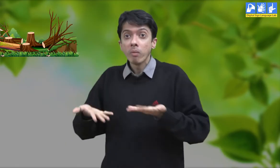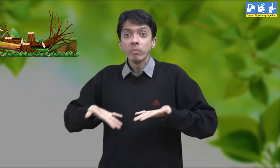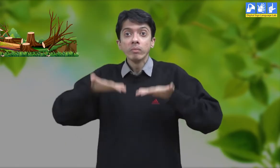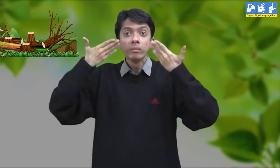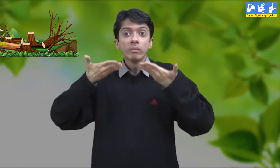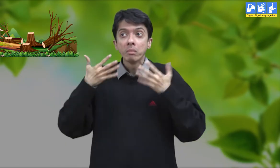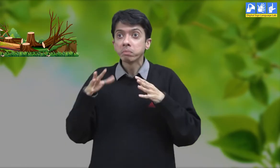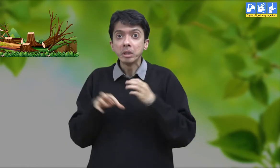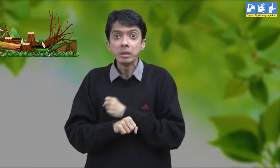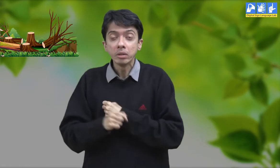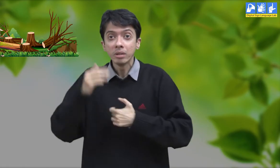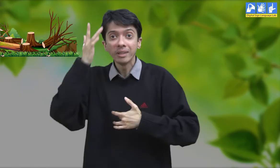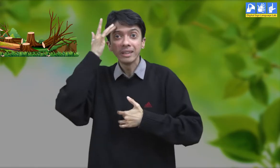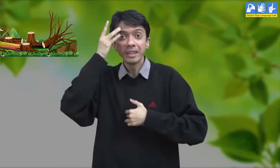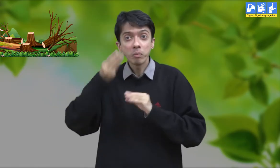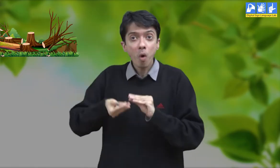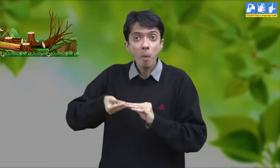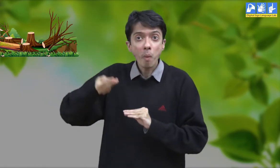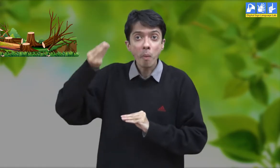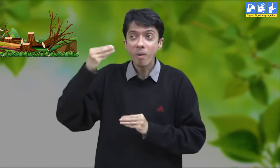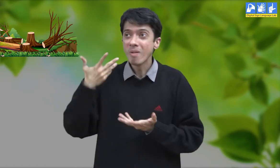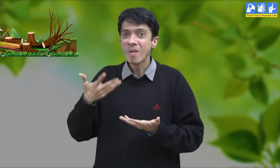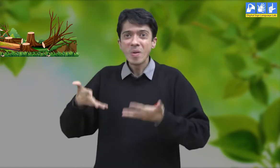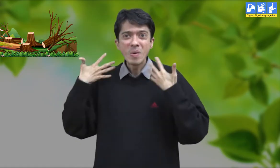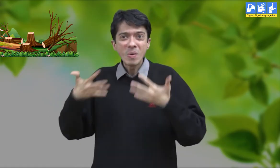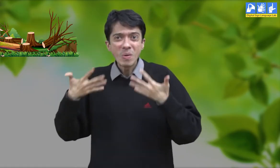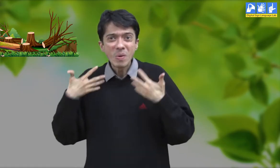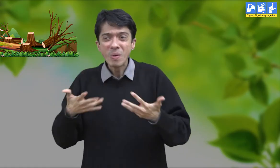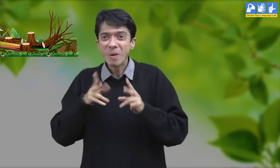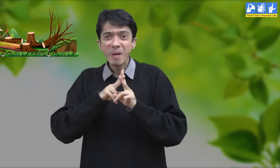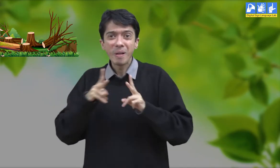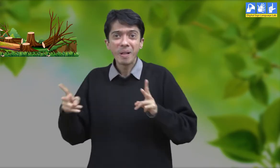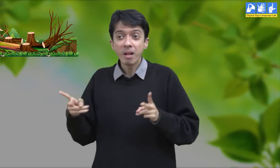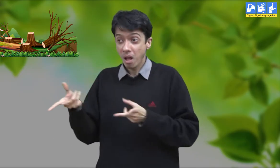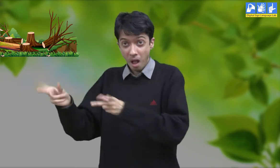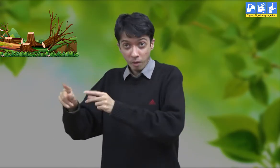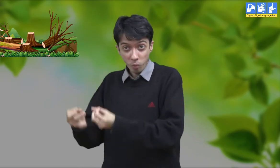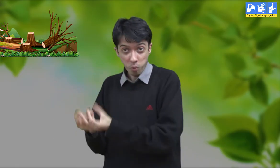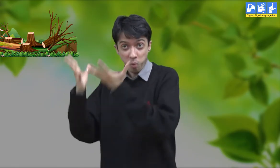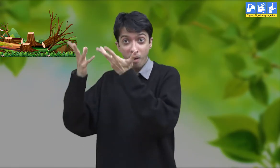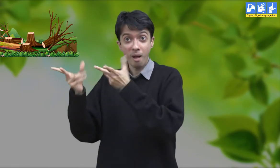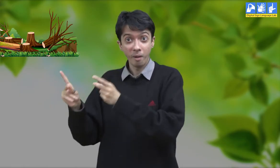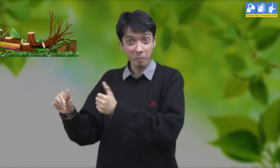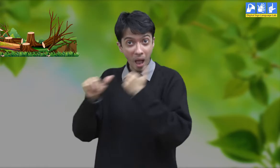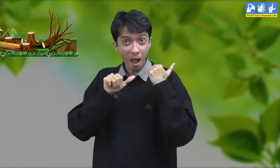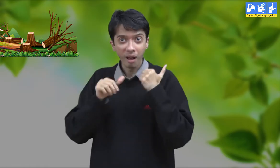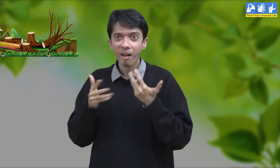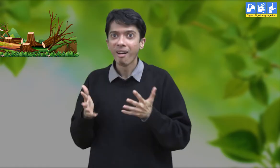then the oxygen in the atmosphere will reduce. which will affect the health of people and the atmosphere will become hot.